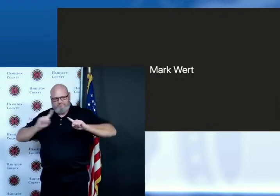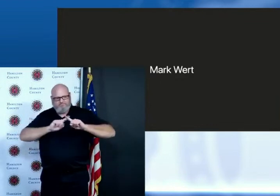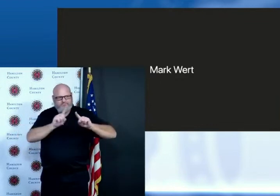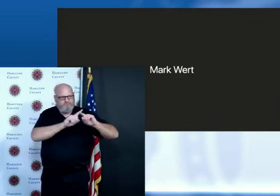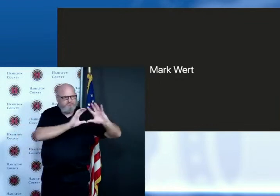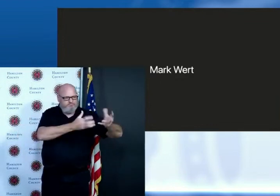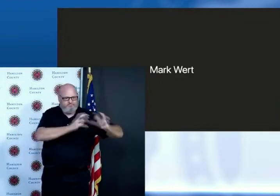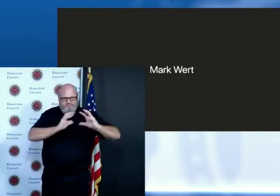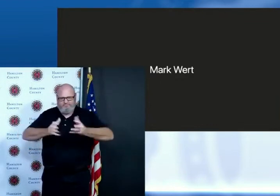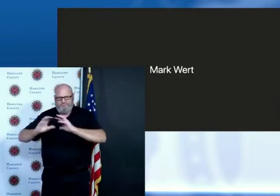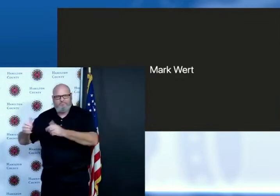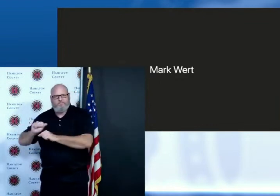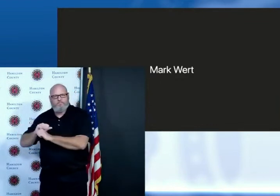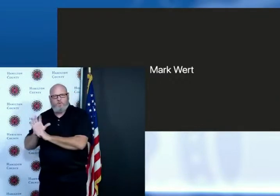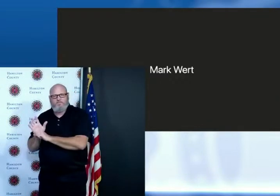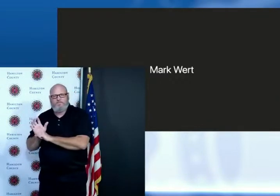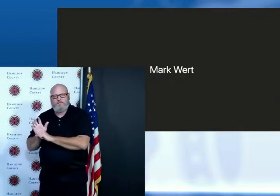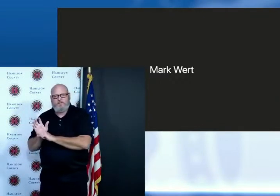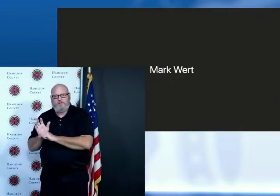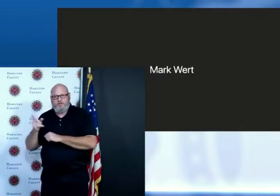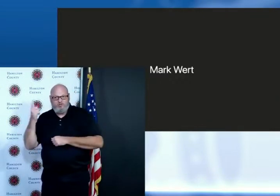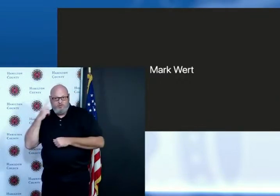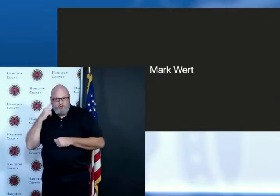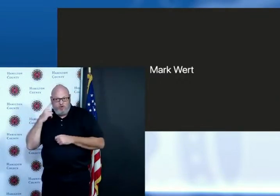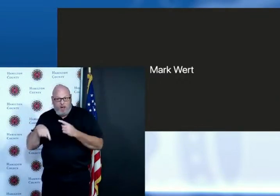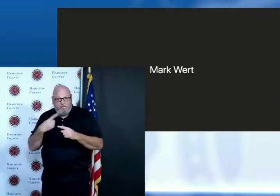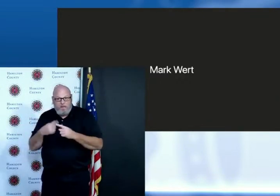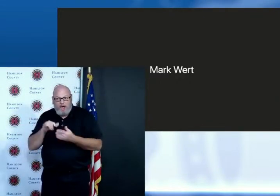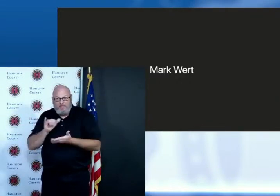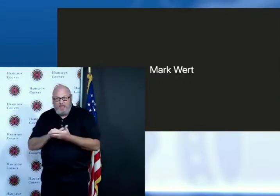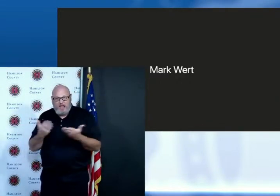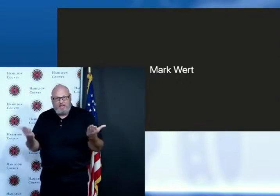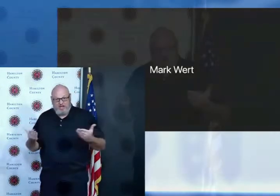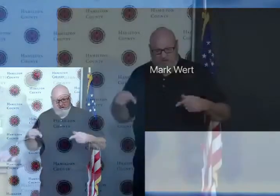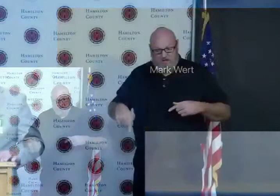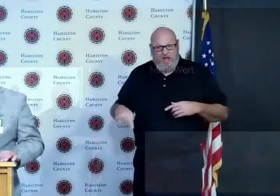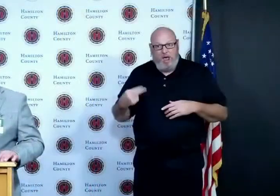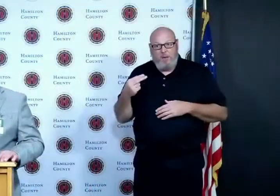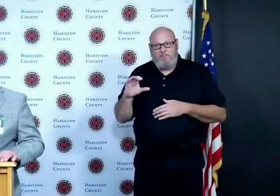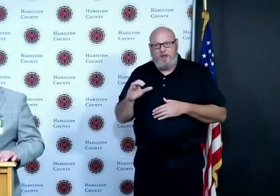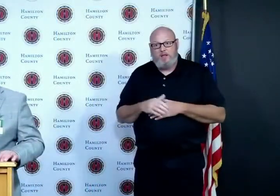reconnaissance about variants in Hamilton County the state of Ohio is actively working and looking